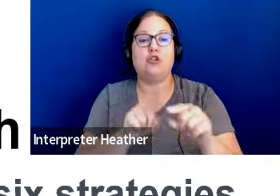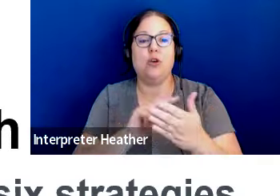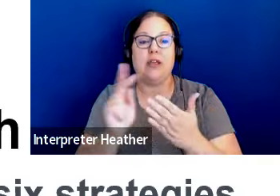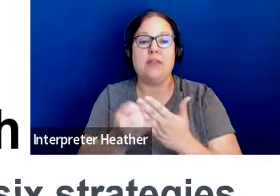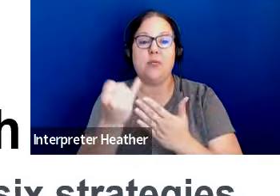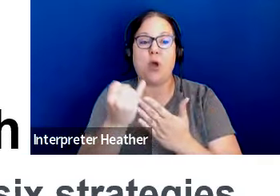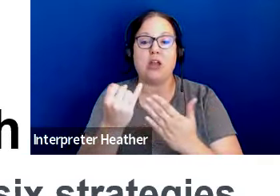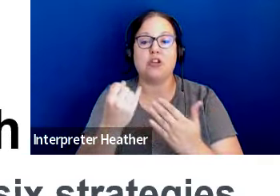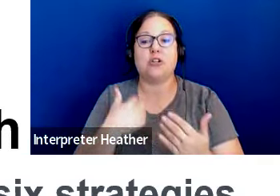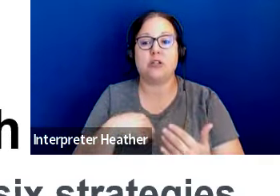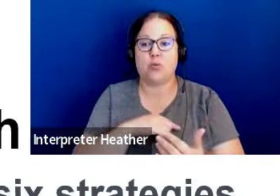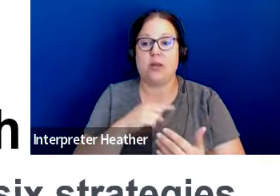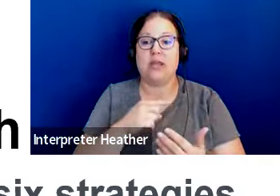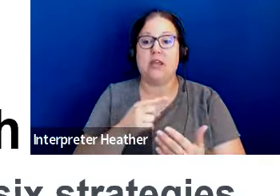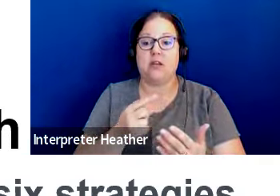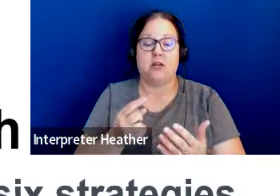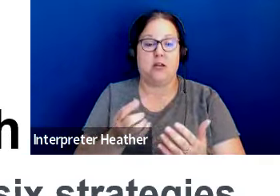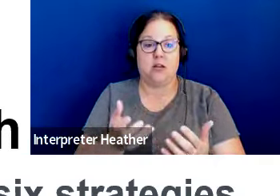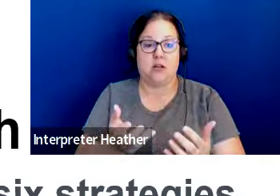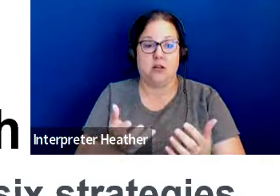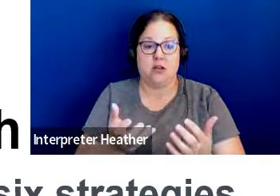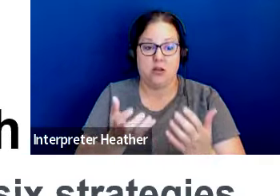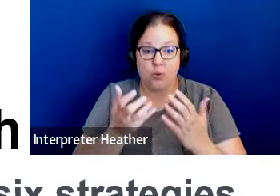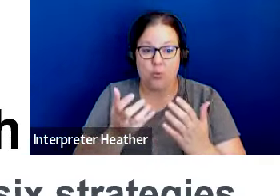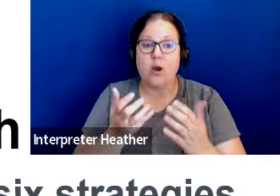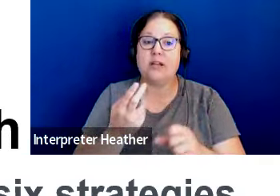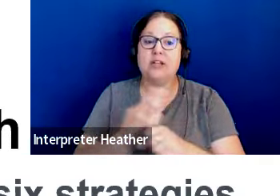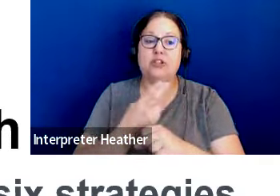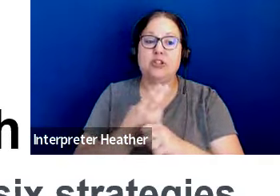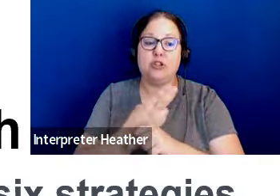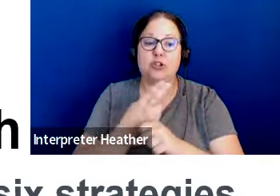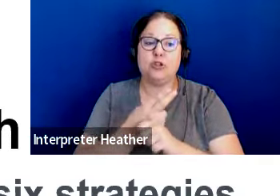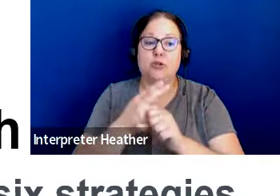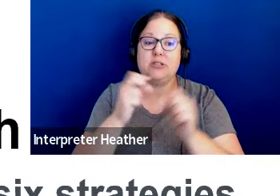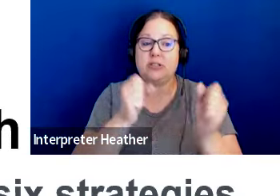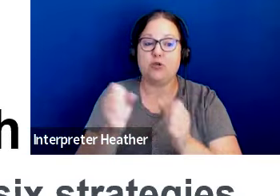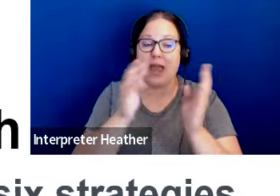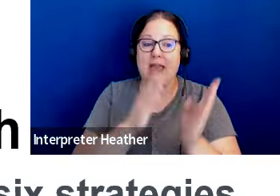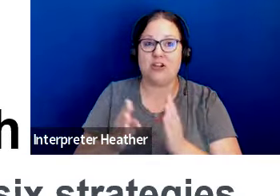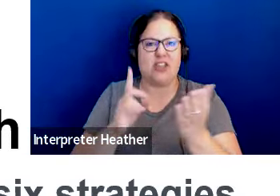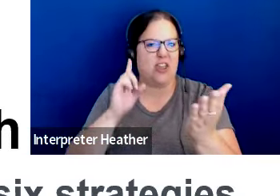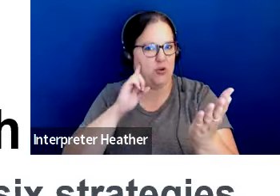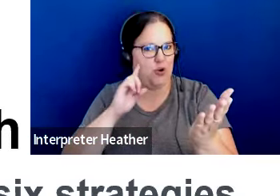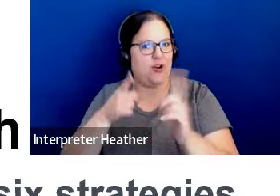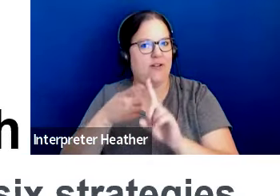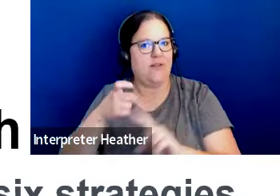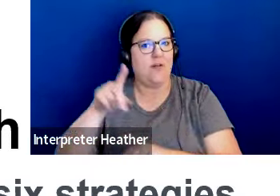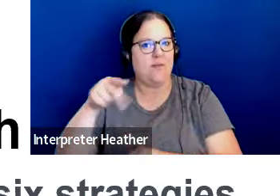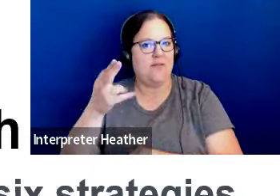We really did employ all six strategies that you heard so beautifully about from Phyllis to prevent